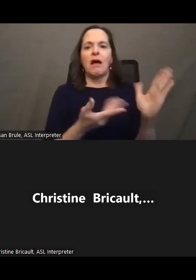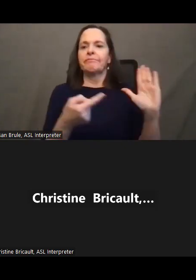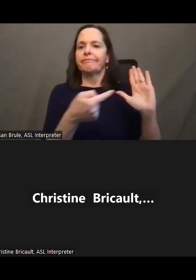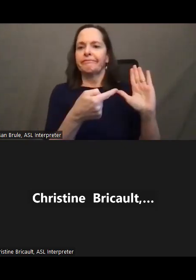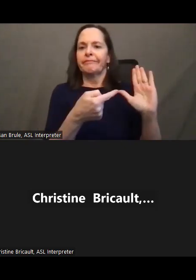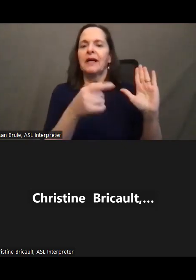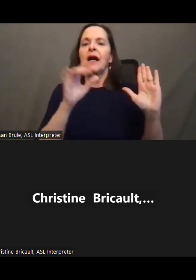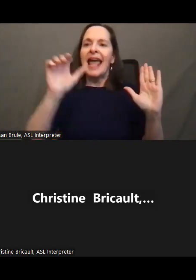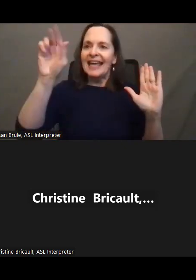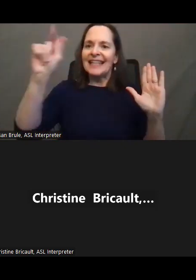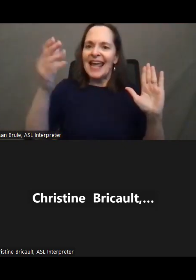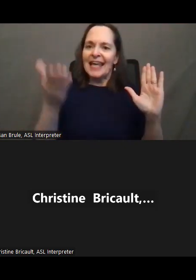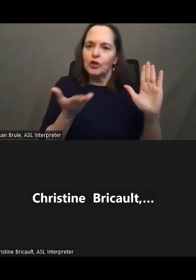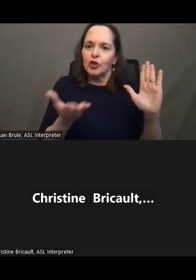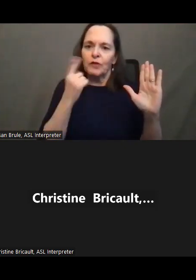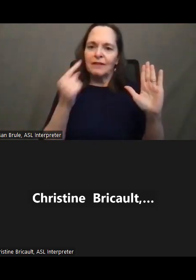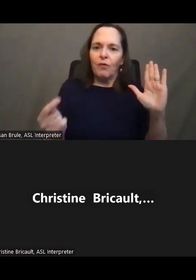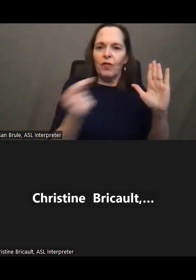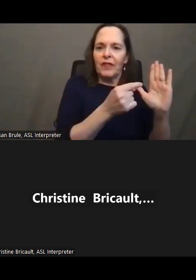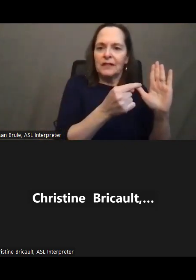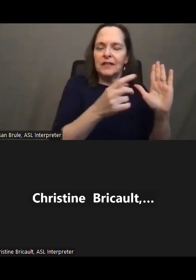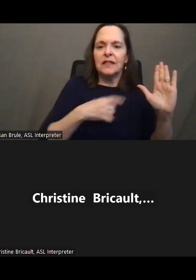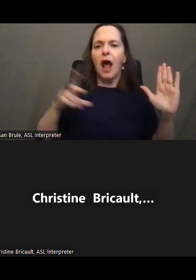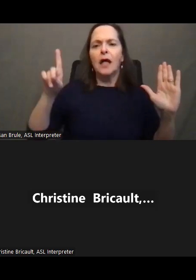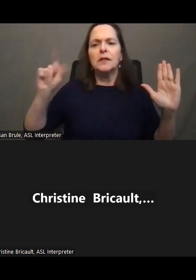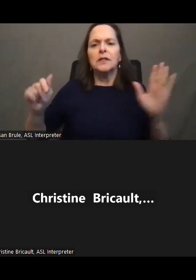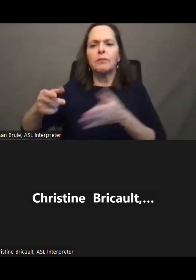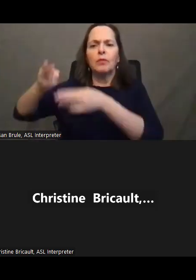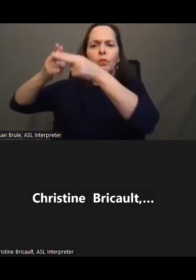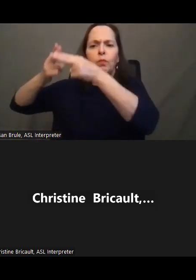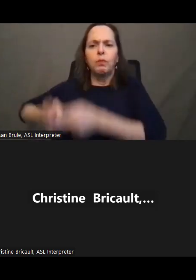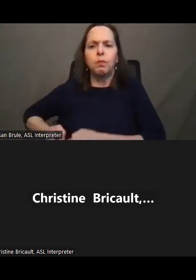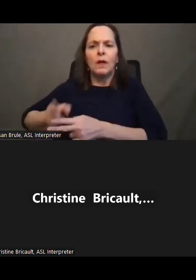It's not going to be, you know, texting maybe.